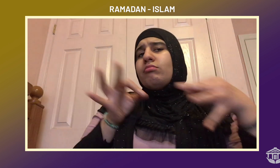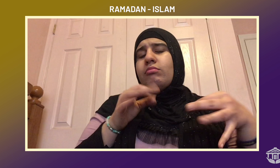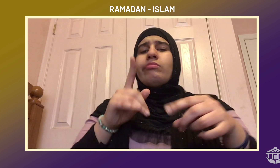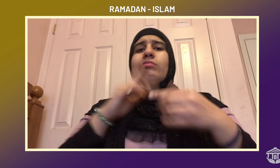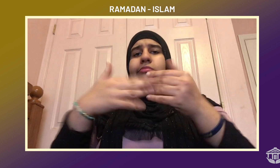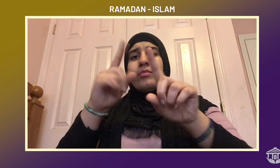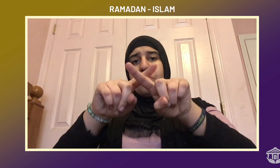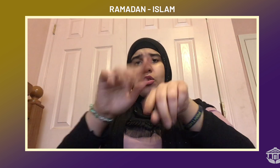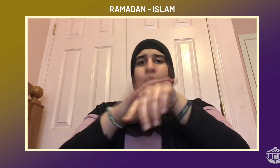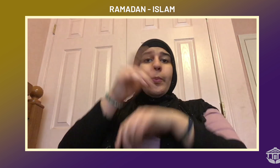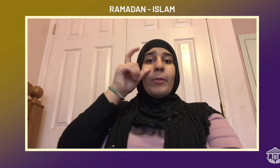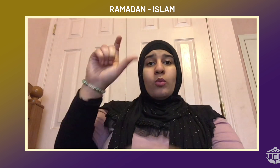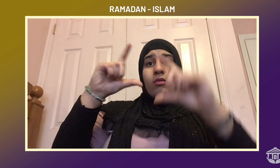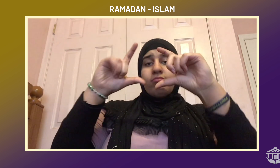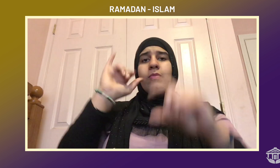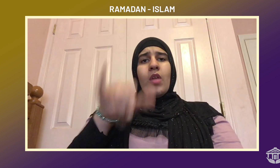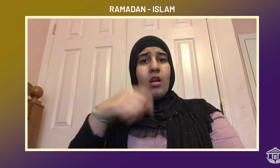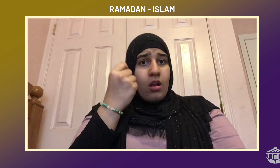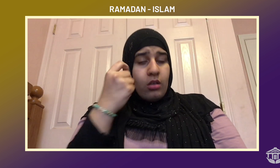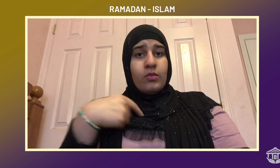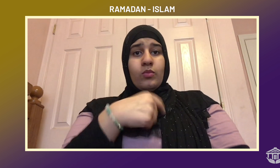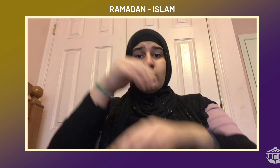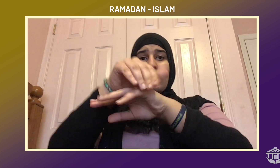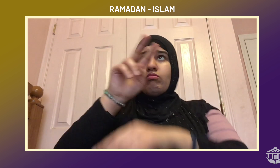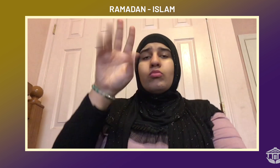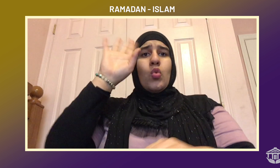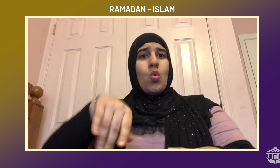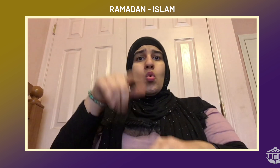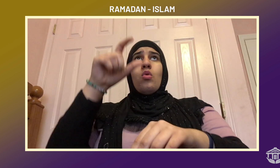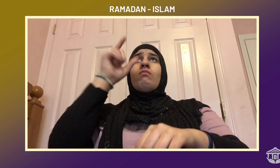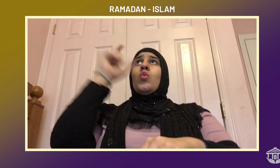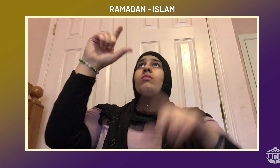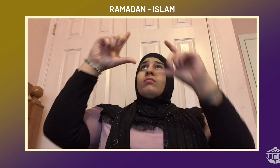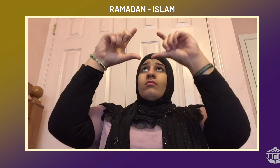The reason that the start date changes every year is because we follow the lunar calendar.